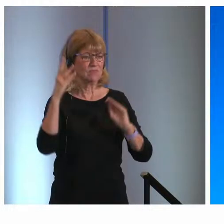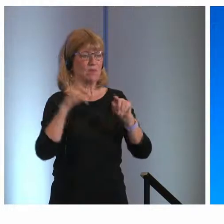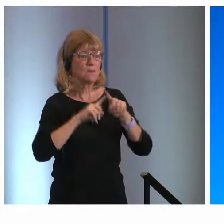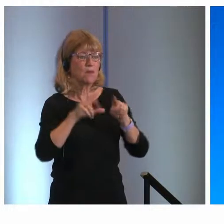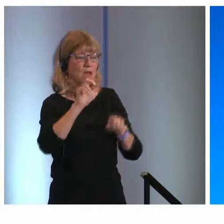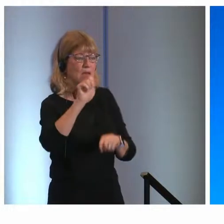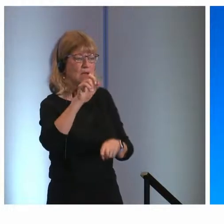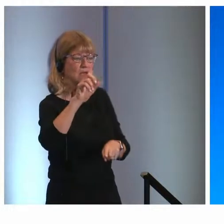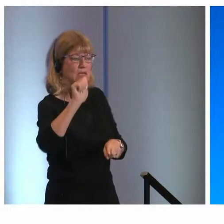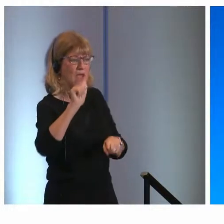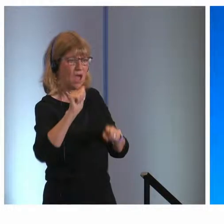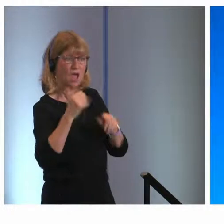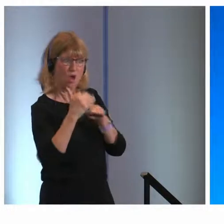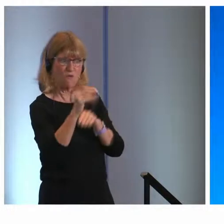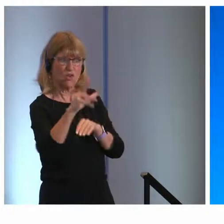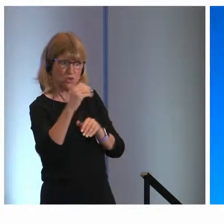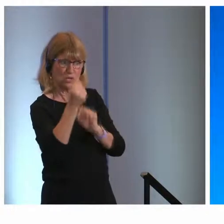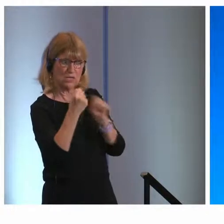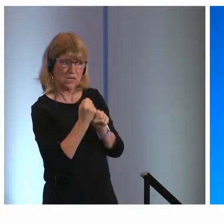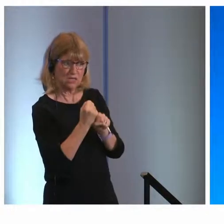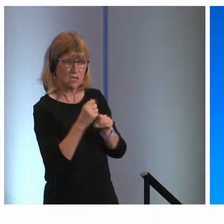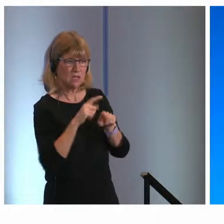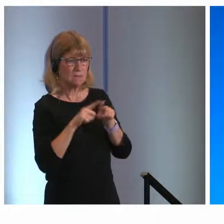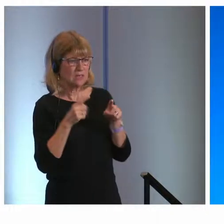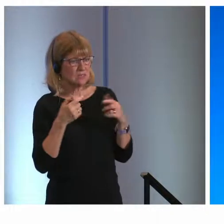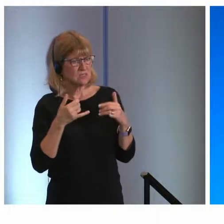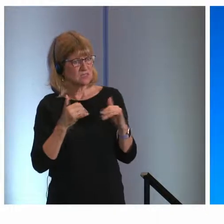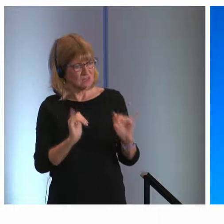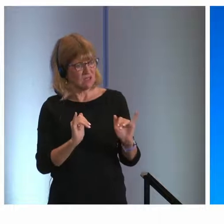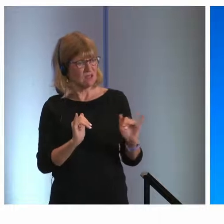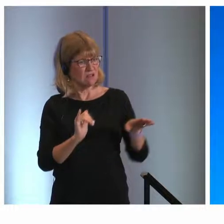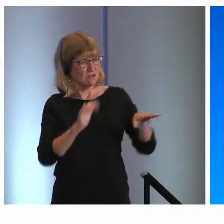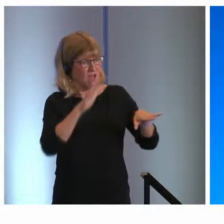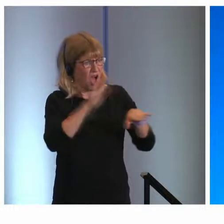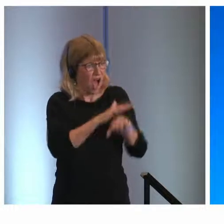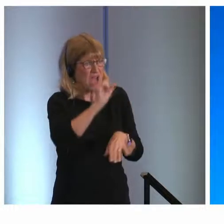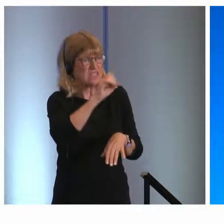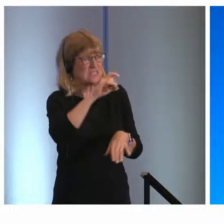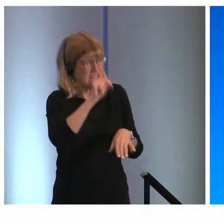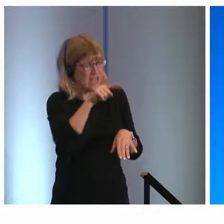the world at large, is -- over a century old; the ADA is over